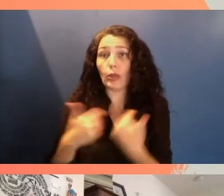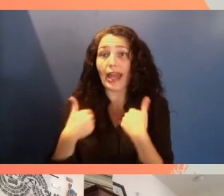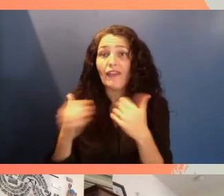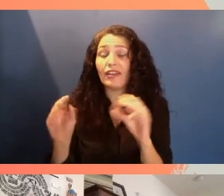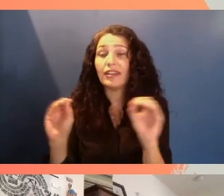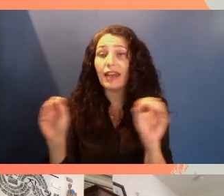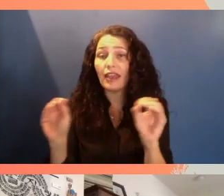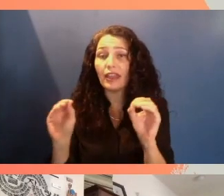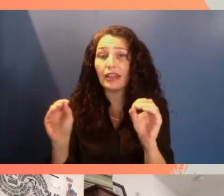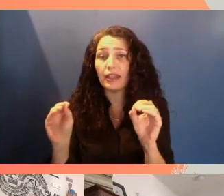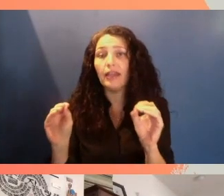the kind of icing on the cake.